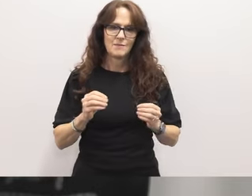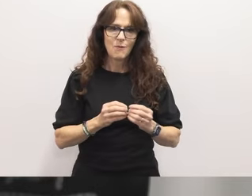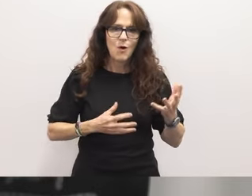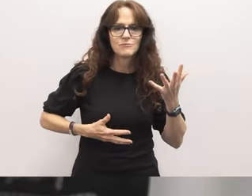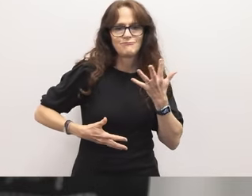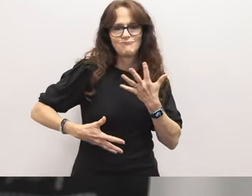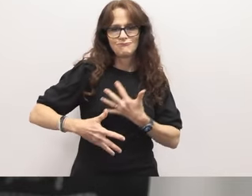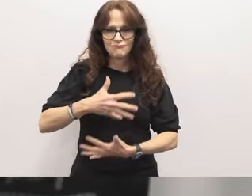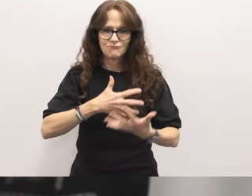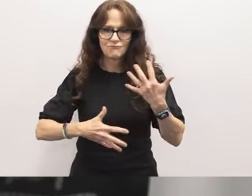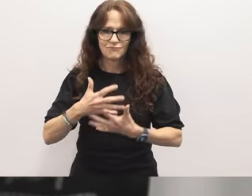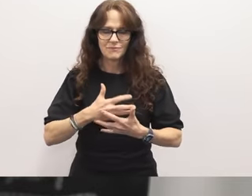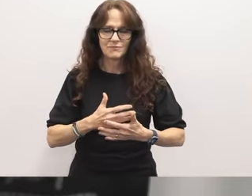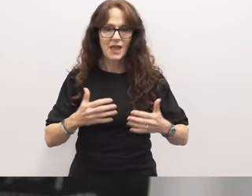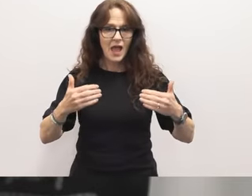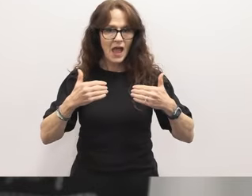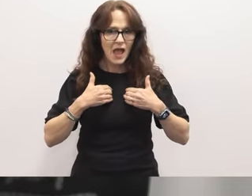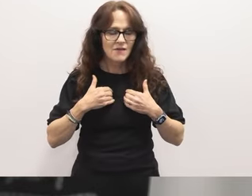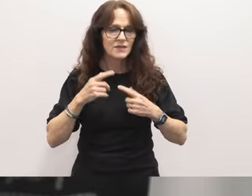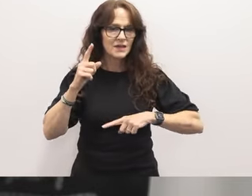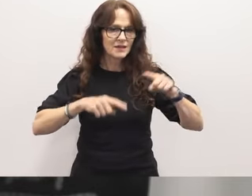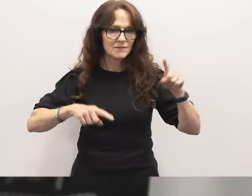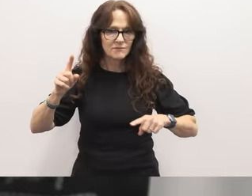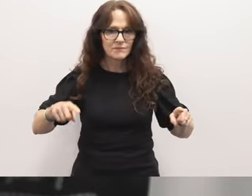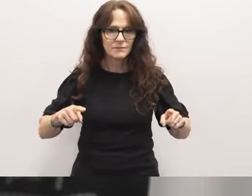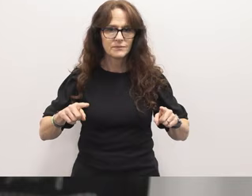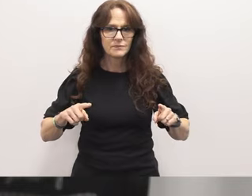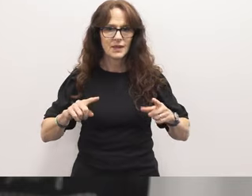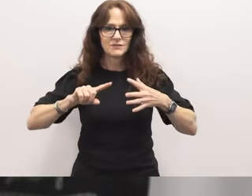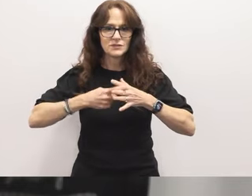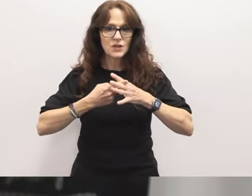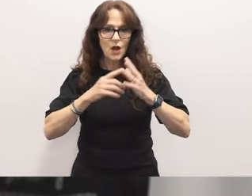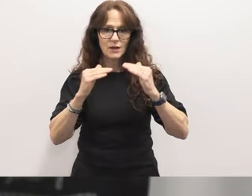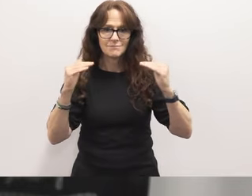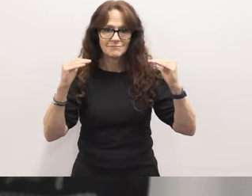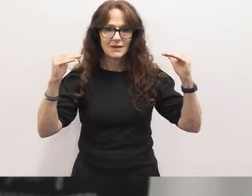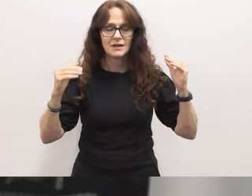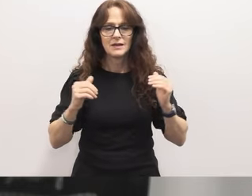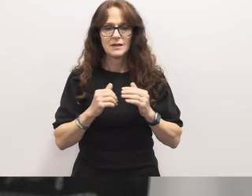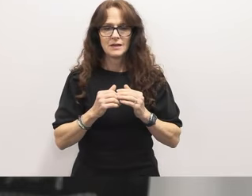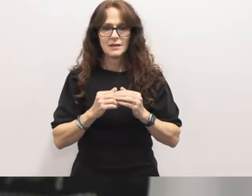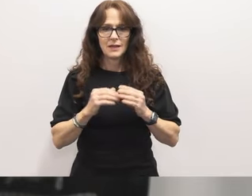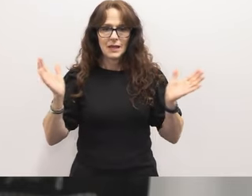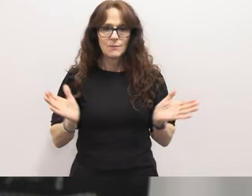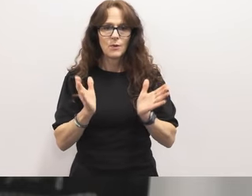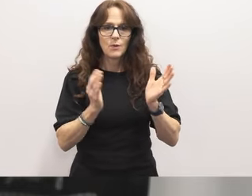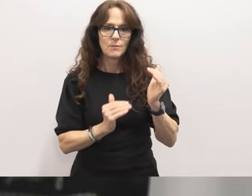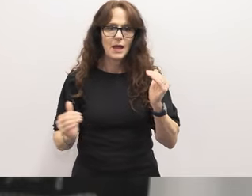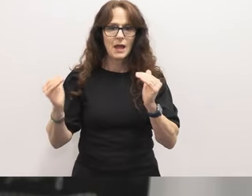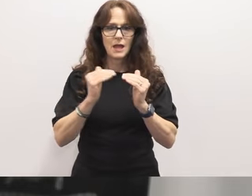And so having various, a variety of entry points is also a way to promote equity through academics.